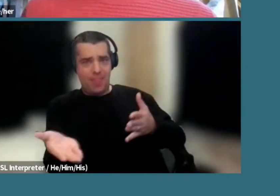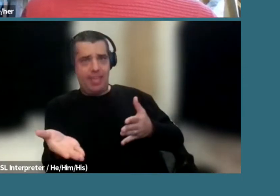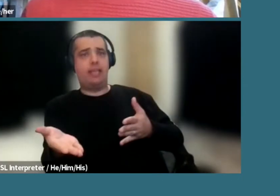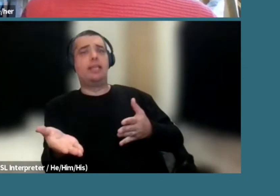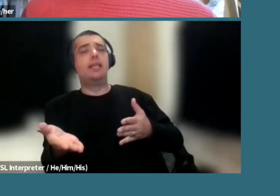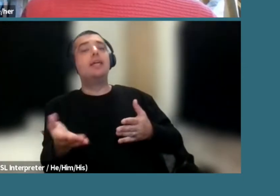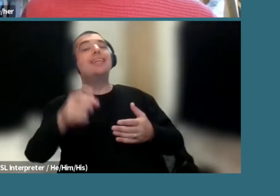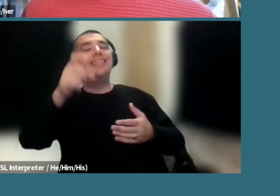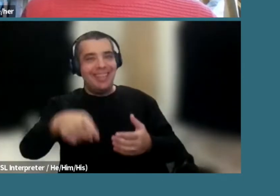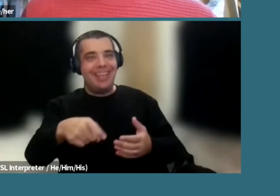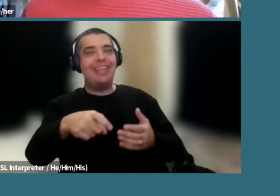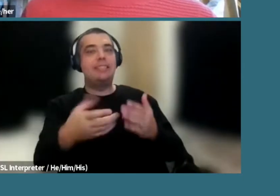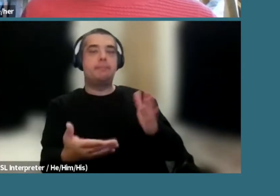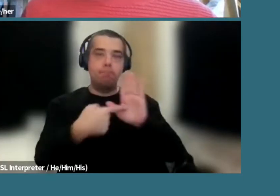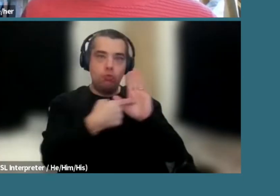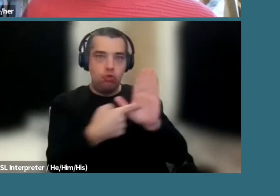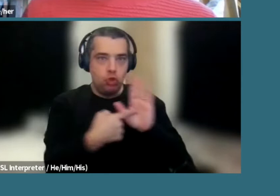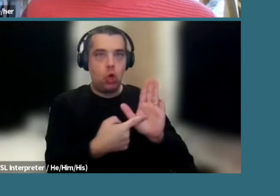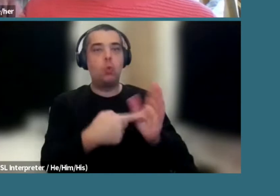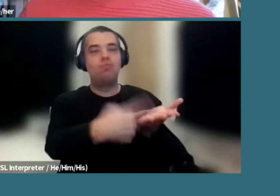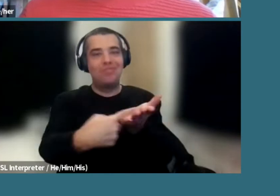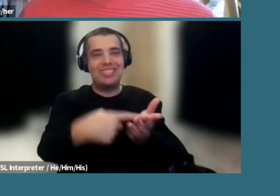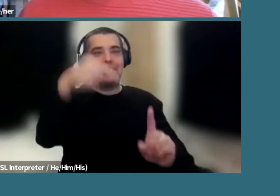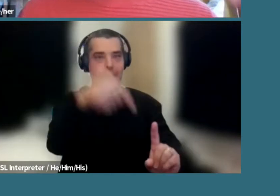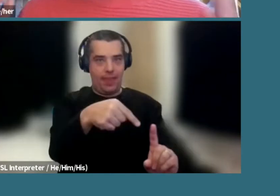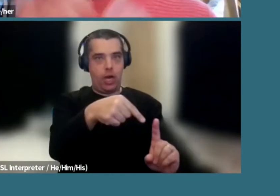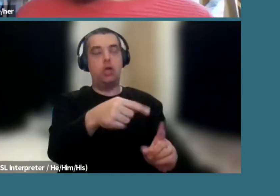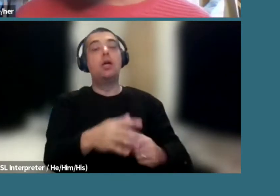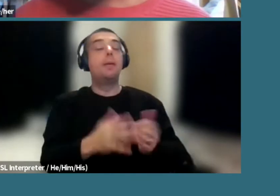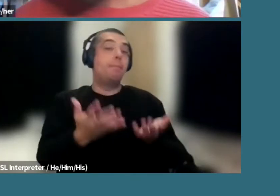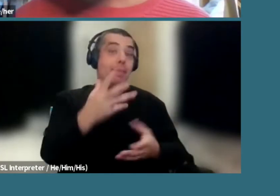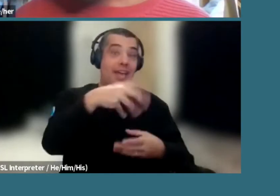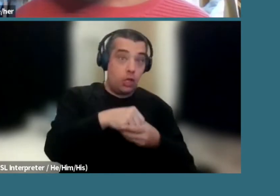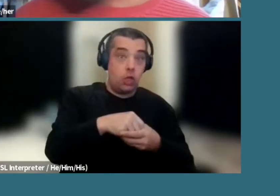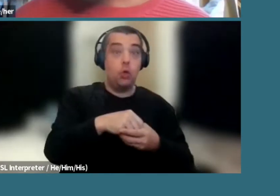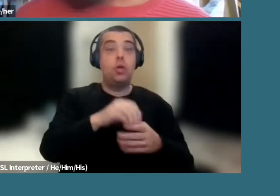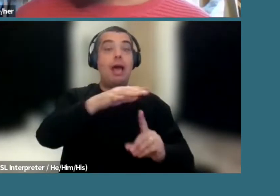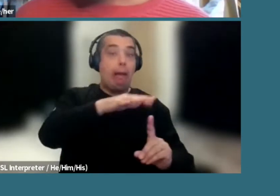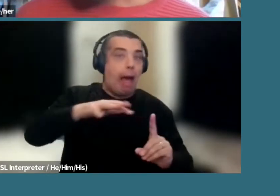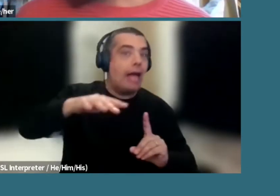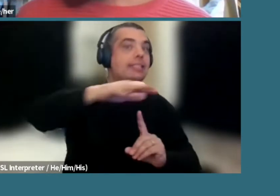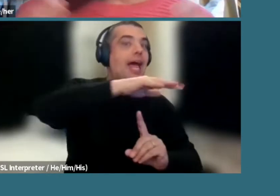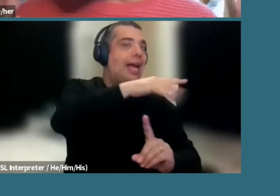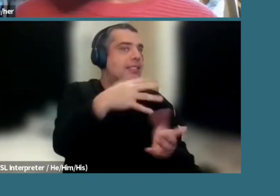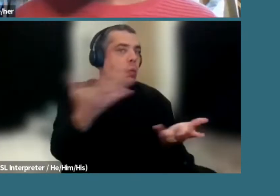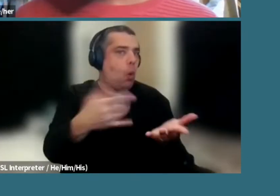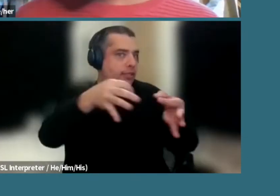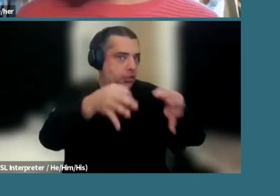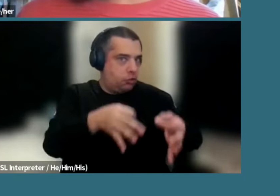needs to be surfaced here, that needs to be talked about and that might include the context of what is being described. Like, for instance,